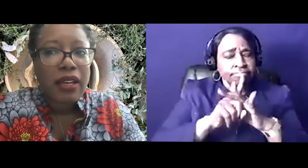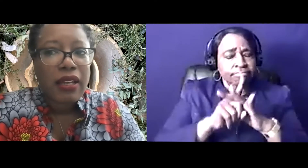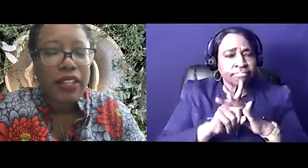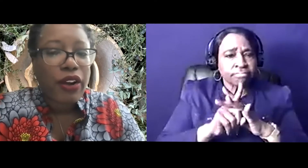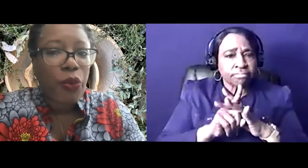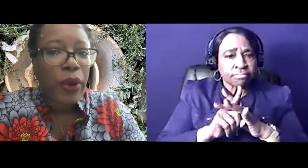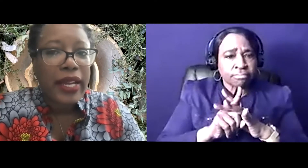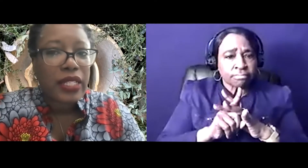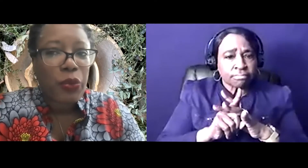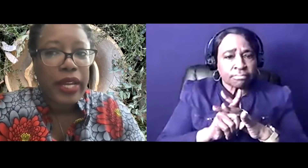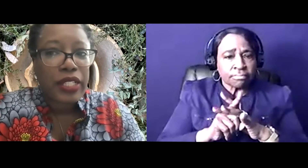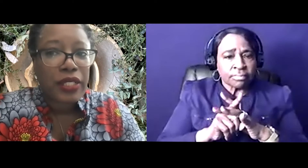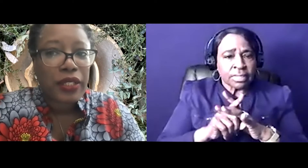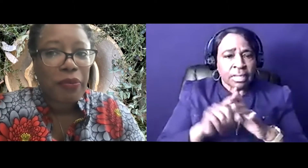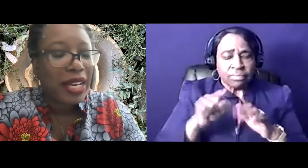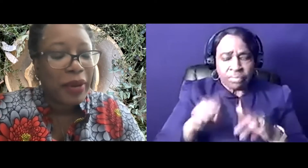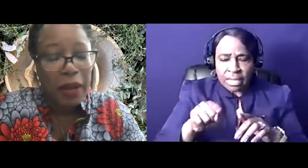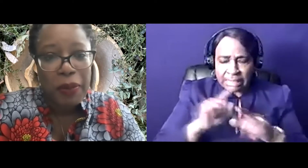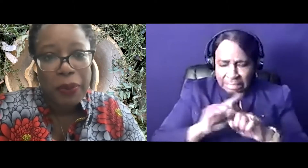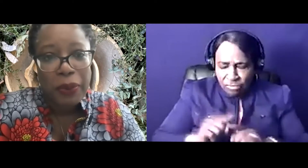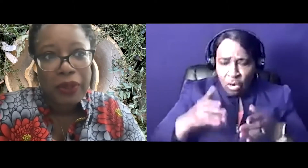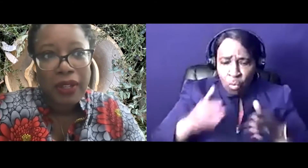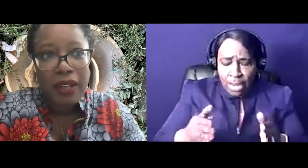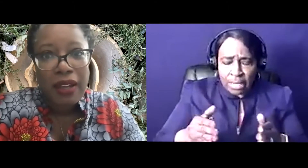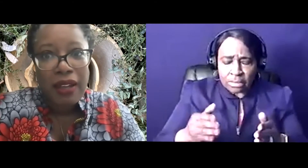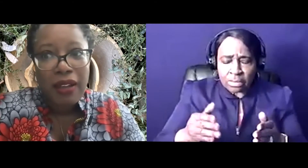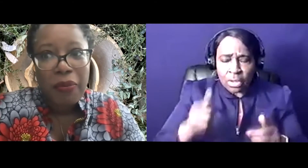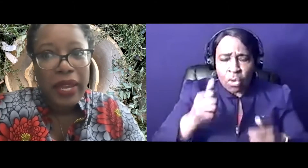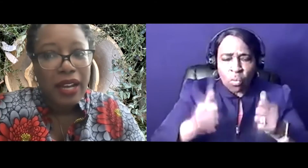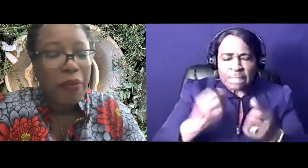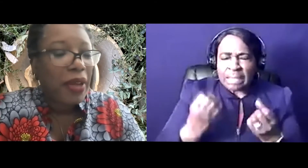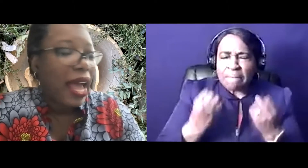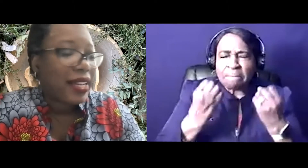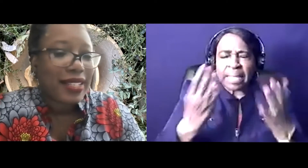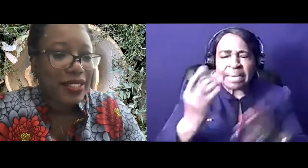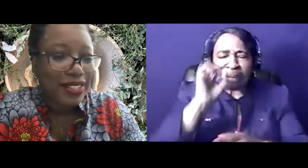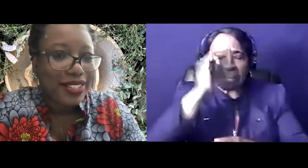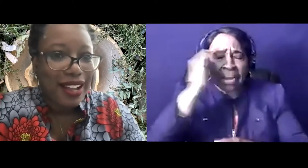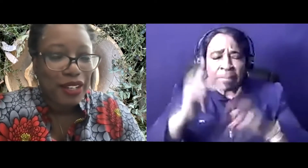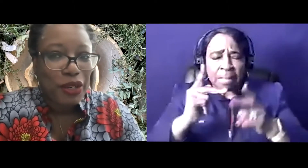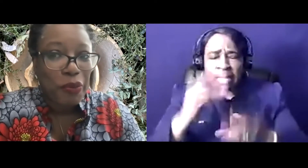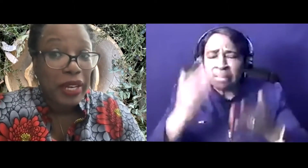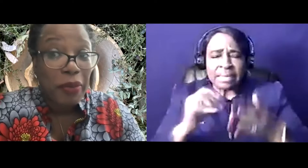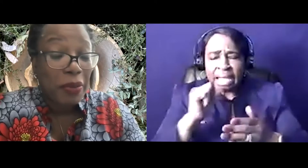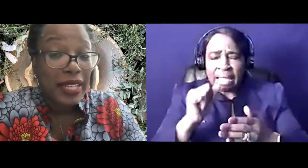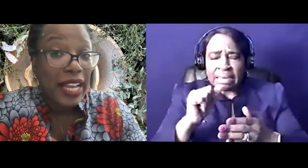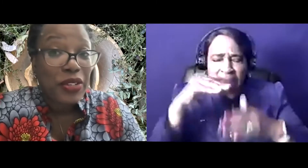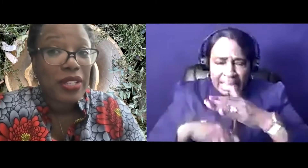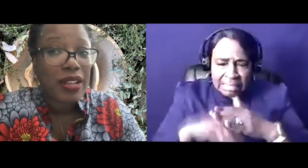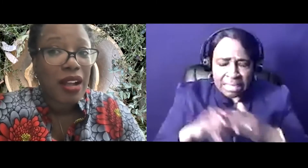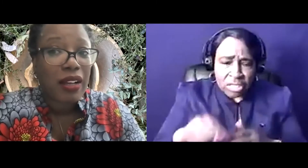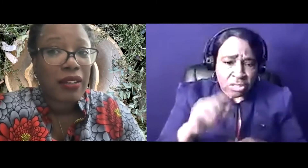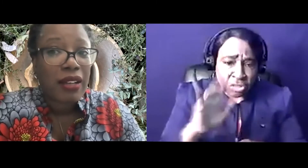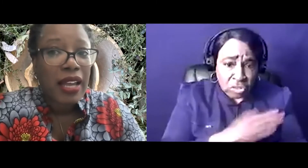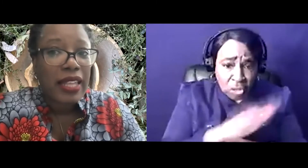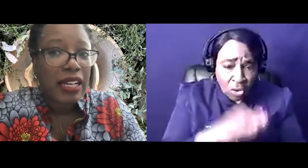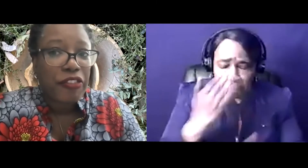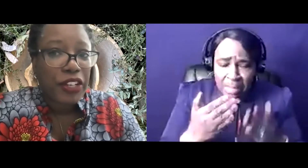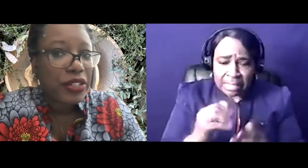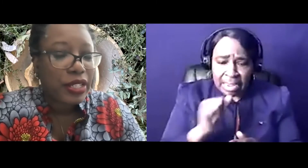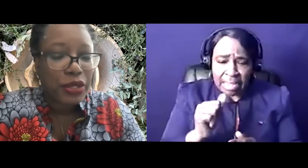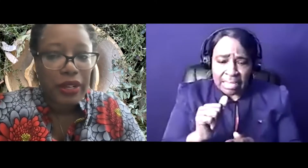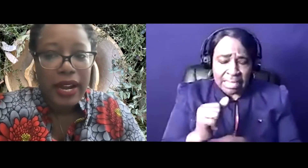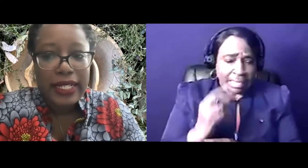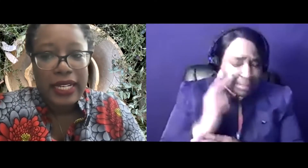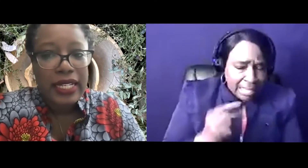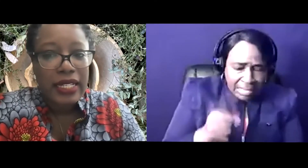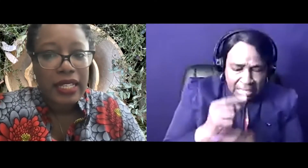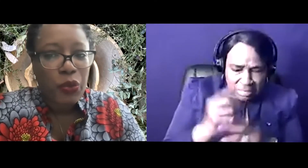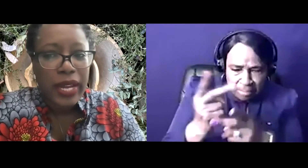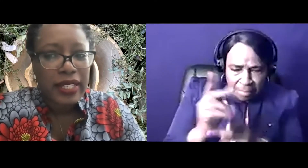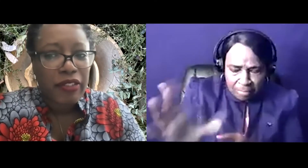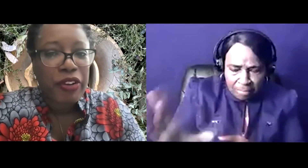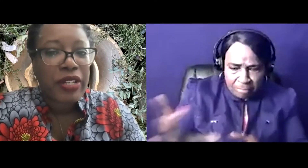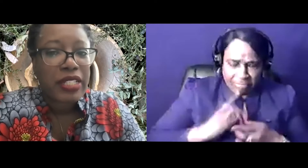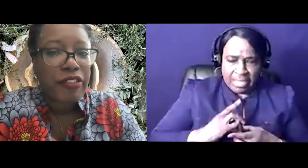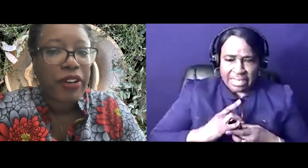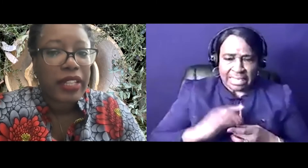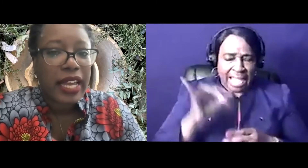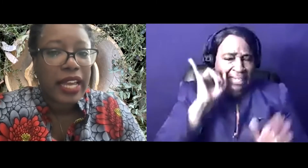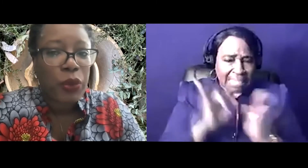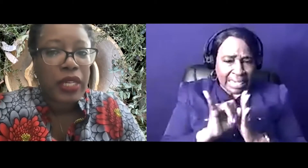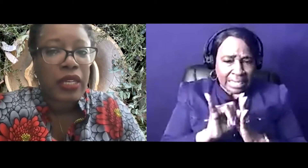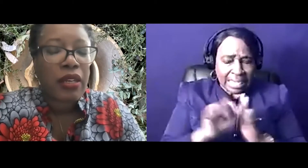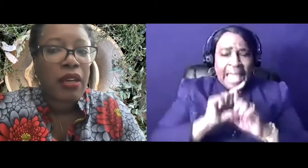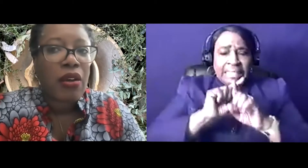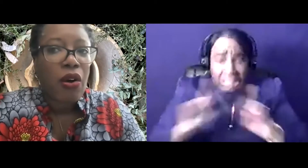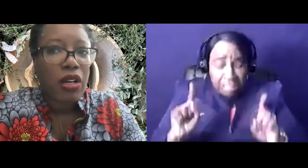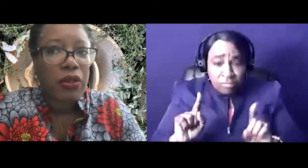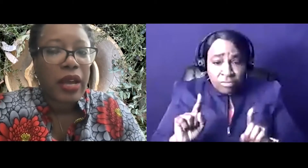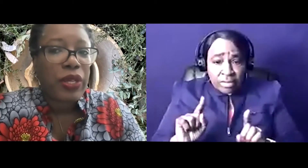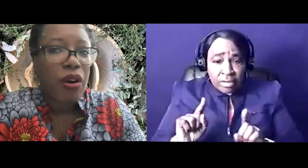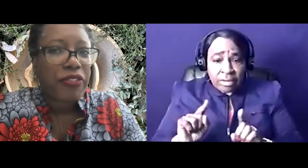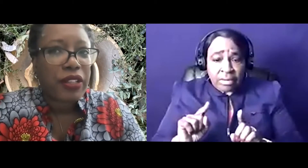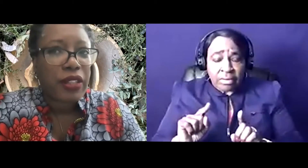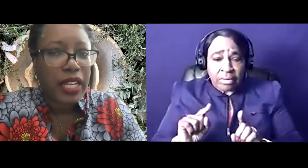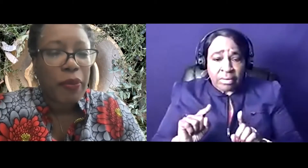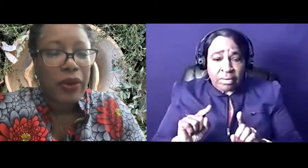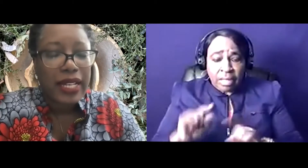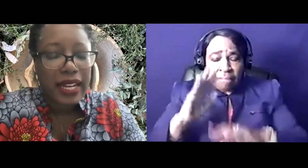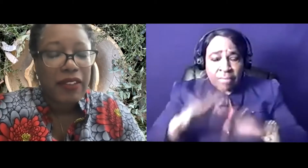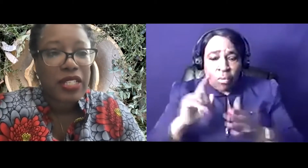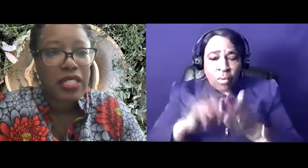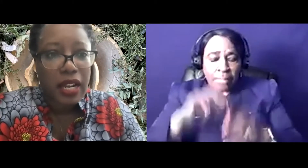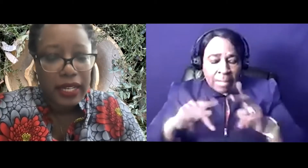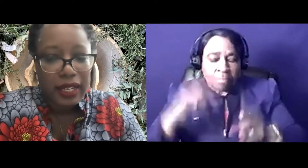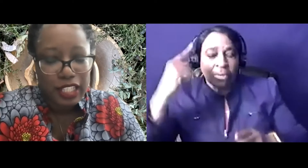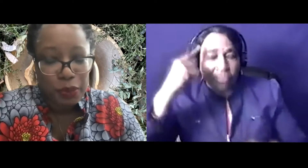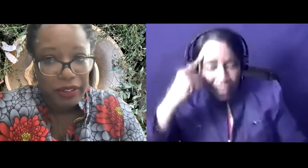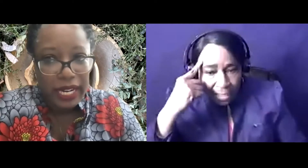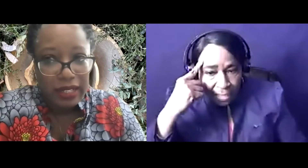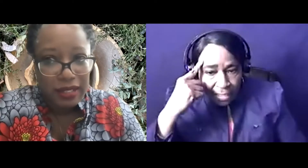there are ways in which many Black people may not access the song, may not be able to enter the song, that it figures into their identities in ways that are very different than we often think about as a kind of sonic experience--